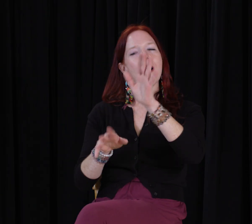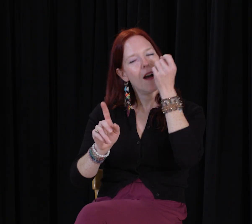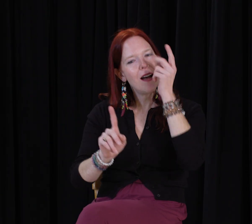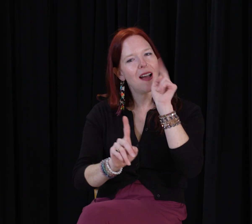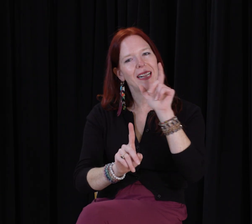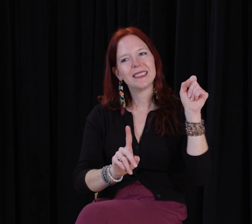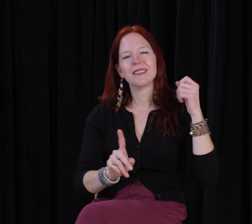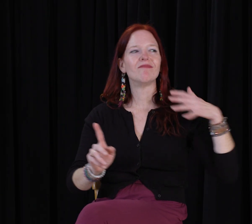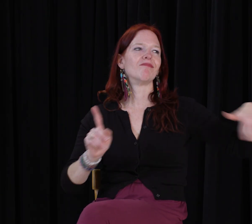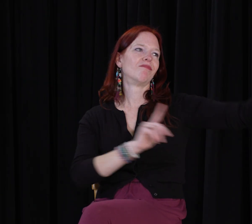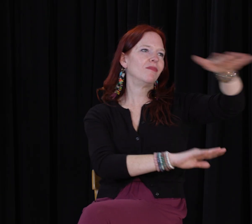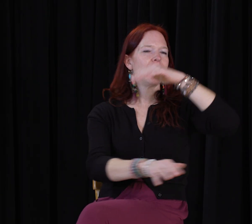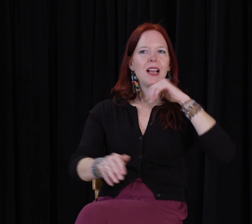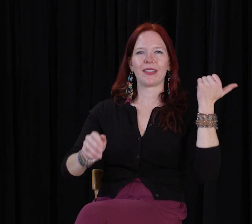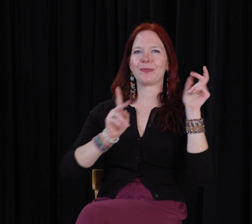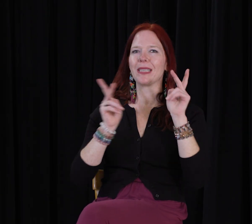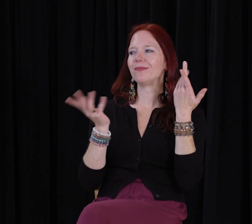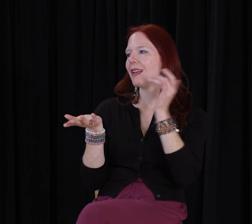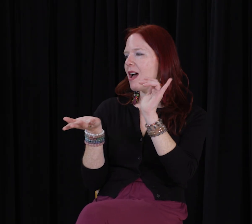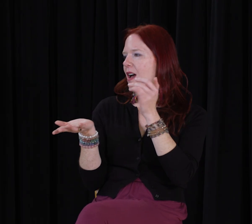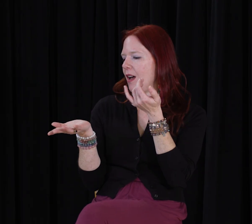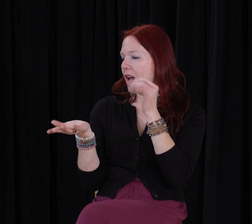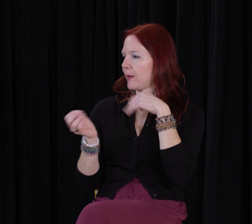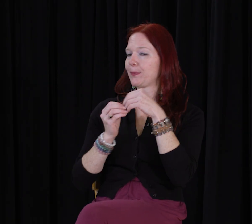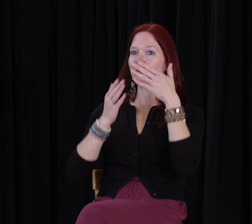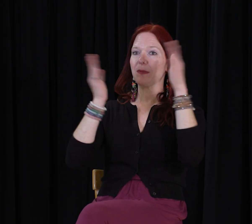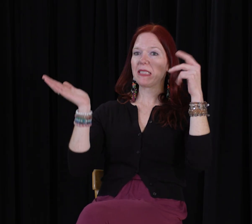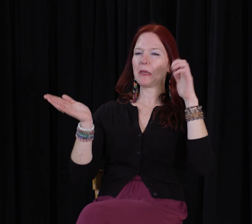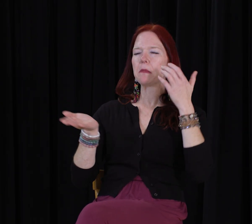Unless there’s other people, like in a public space,